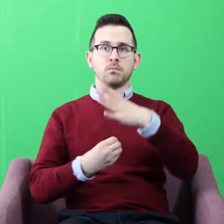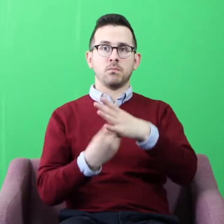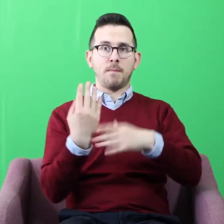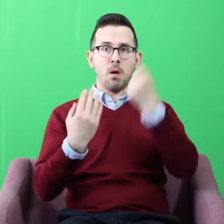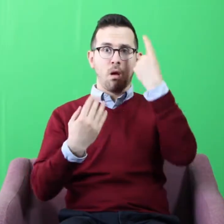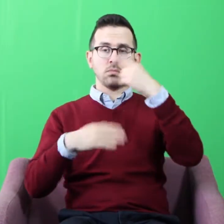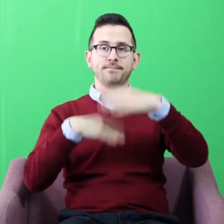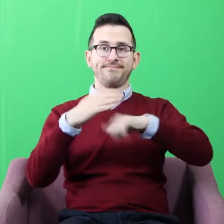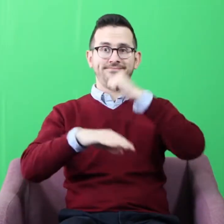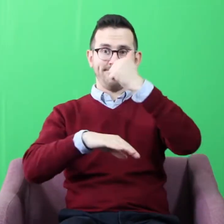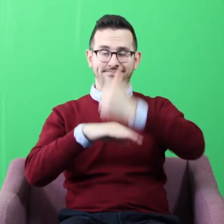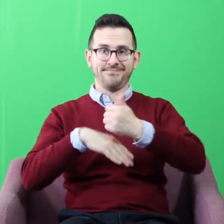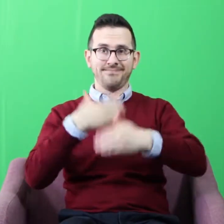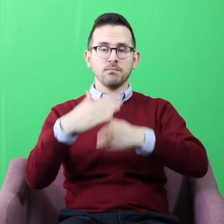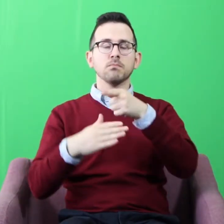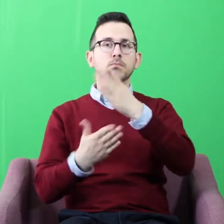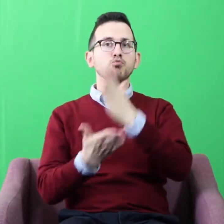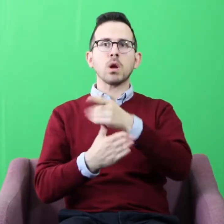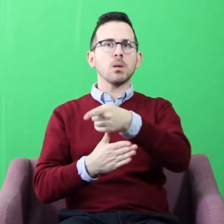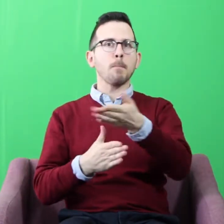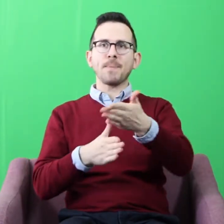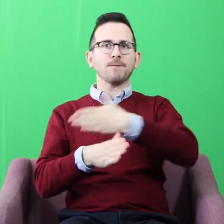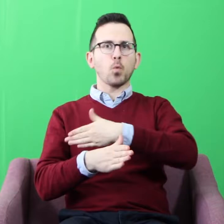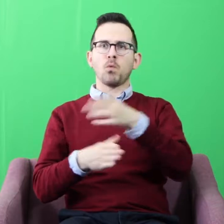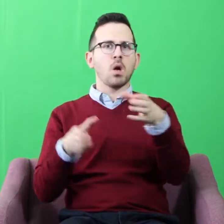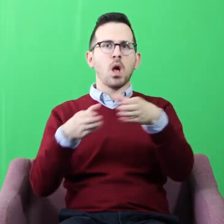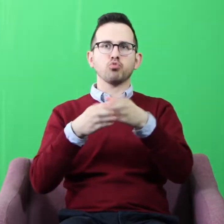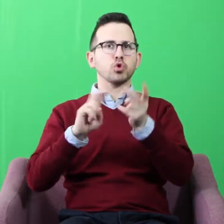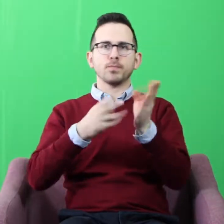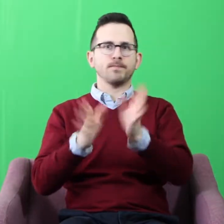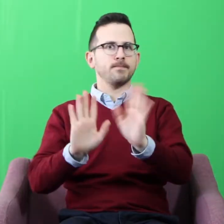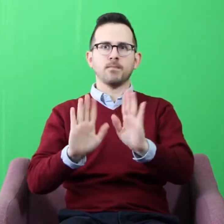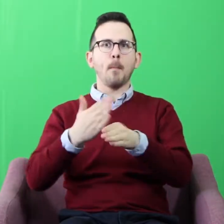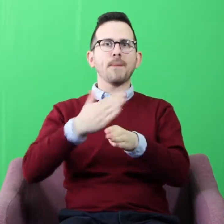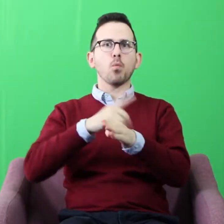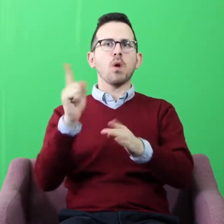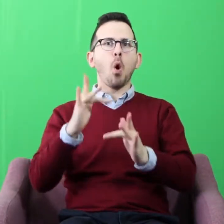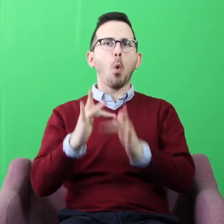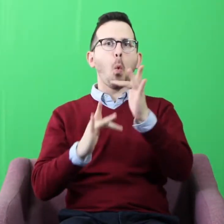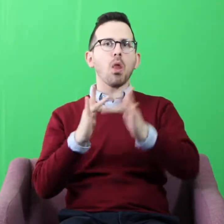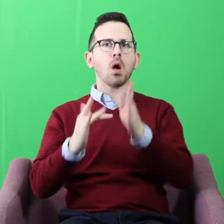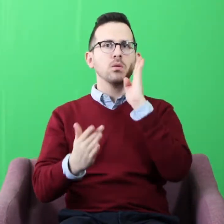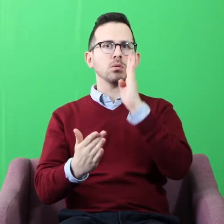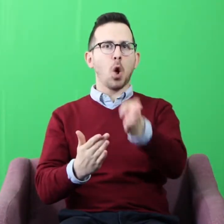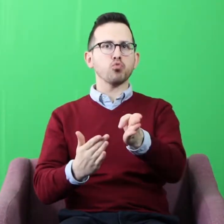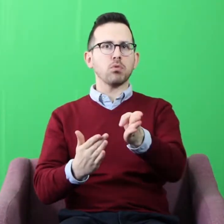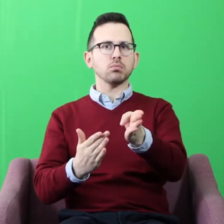When we developed our idea and set up the business we operated directly online rather than setting up an agency,